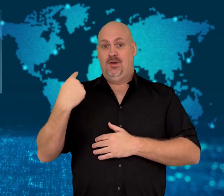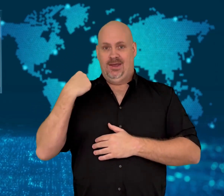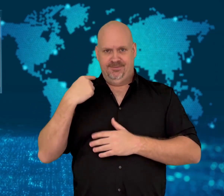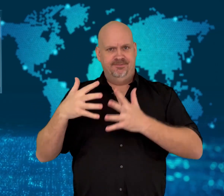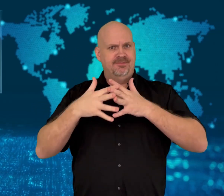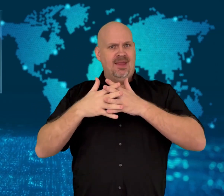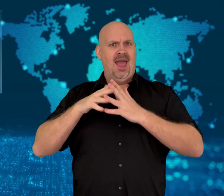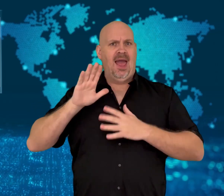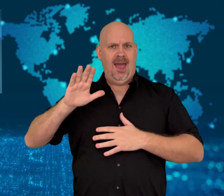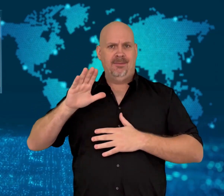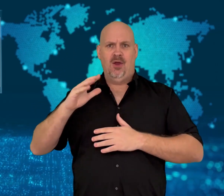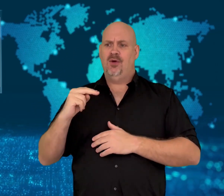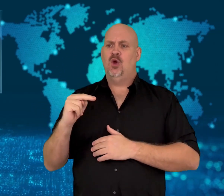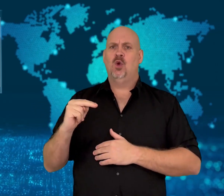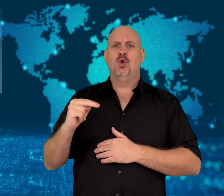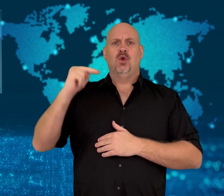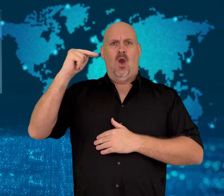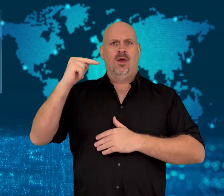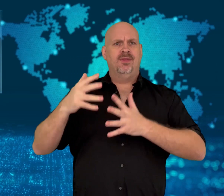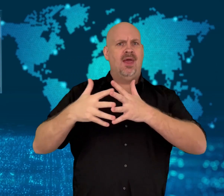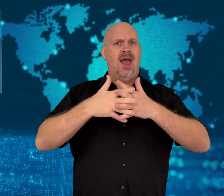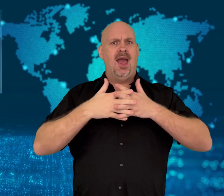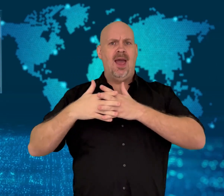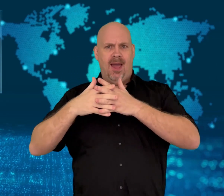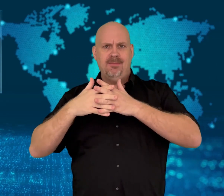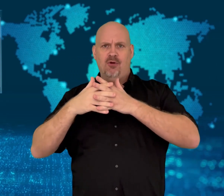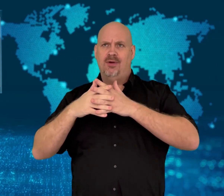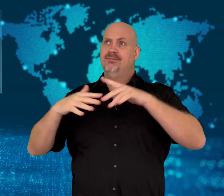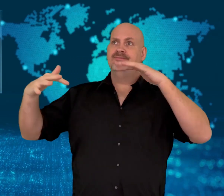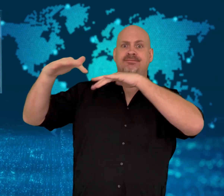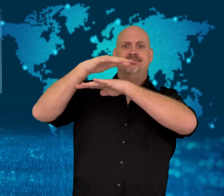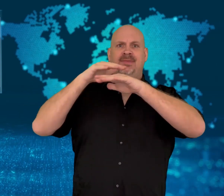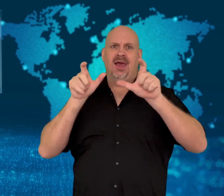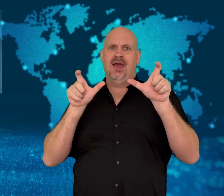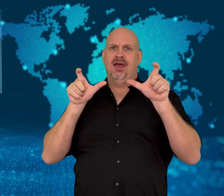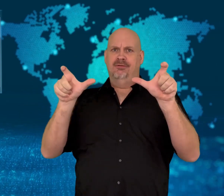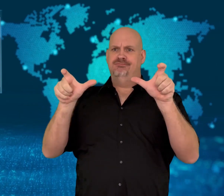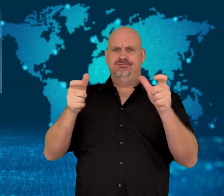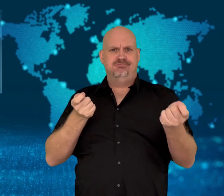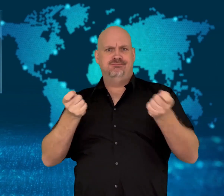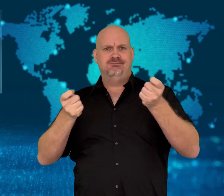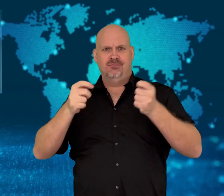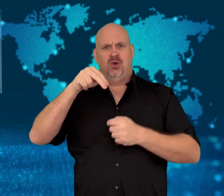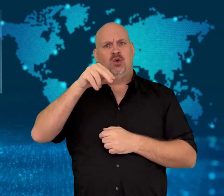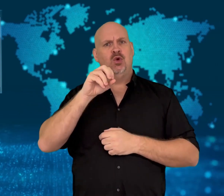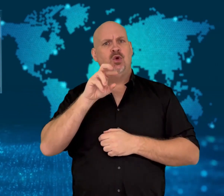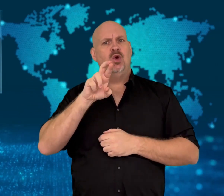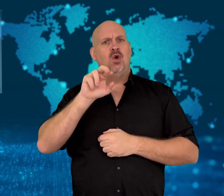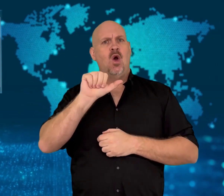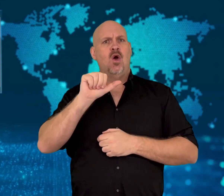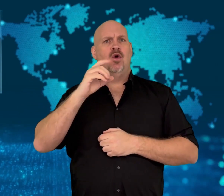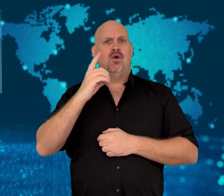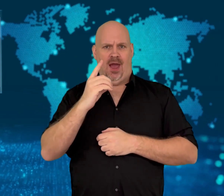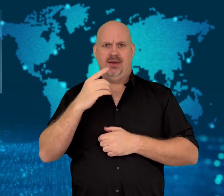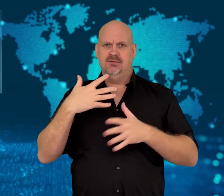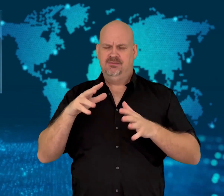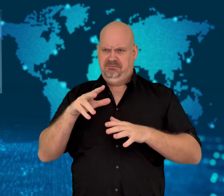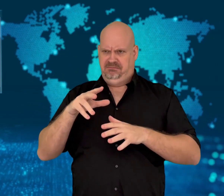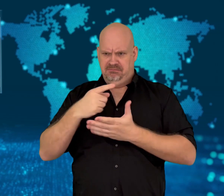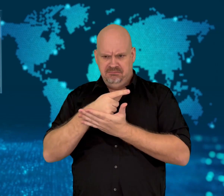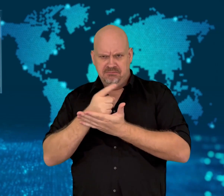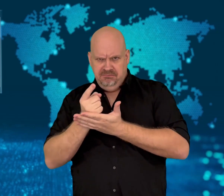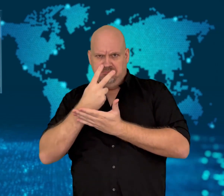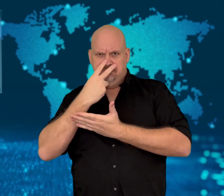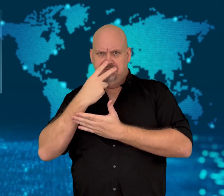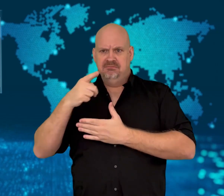Last Friday, the US' military North American Aerospace Defense Command (NORAD)